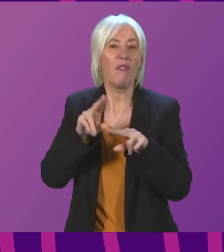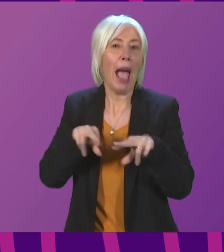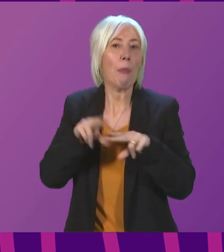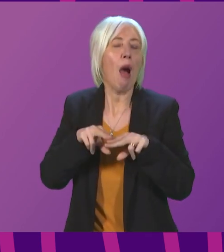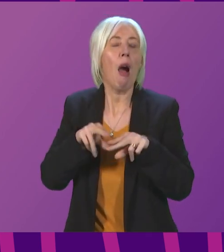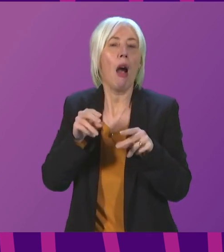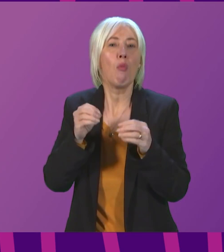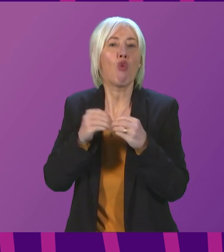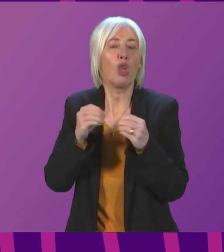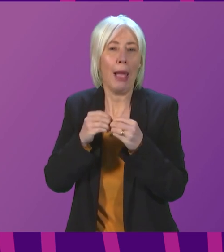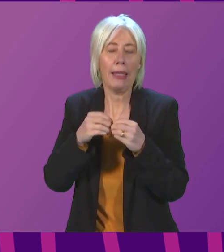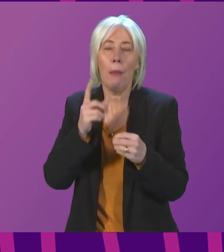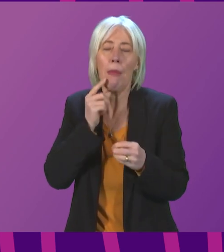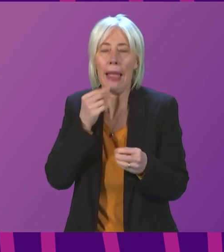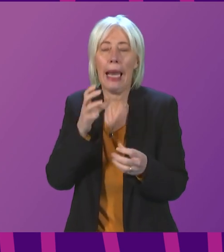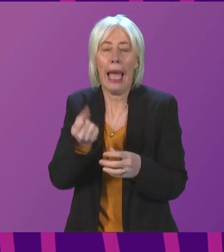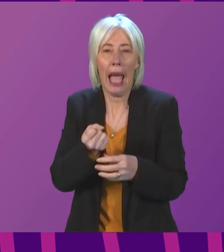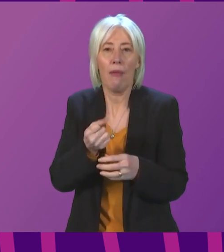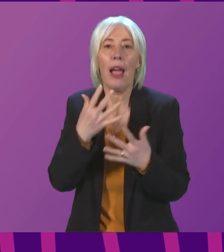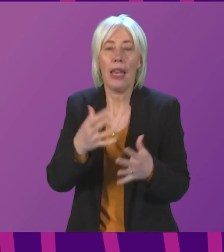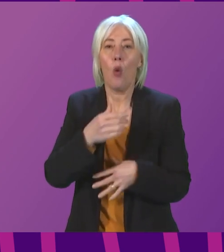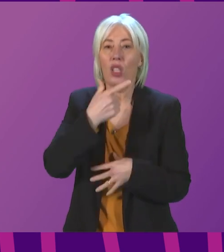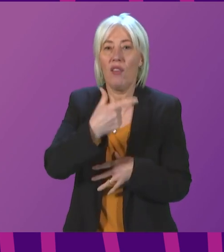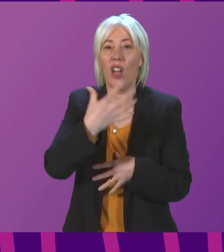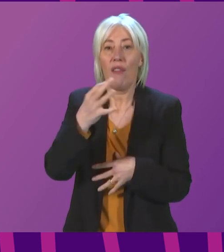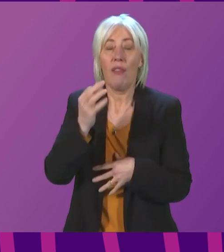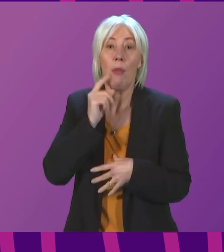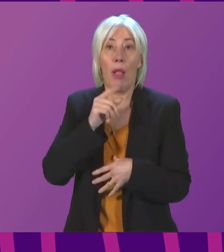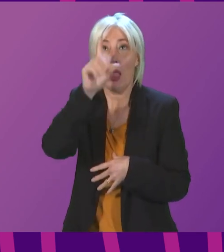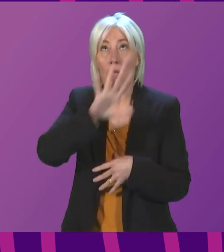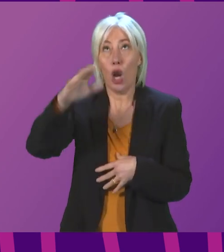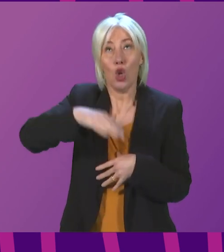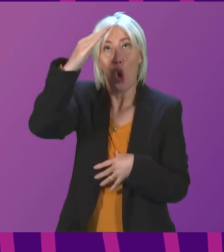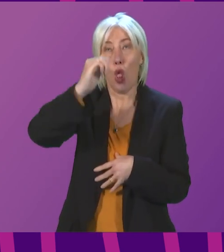Around 750 connections have already been delivered in the north of Scotland.